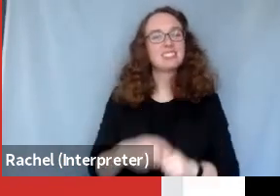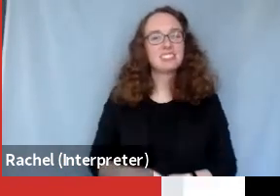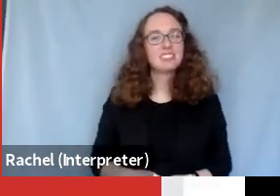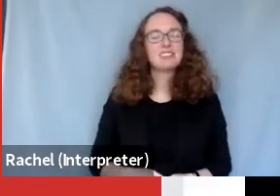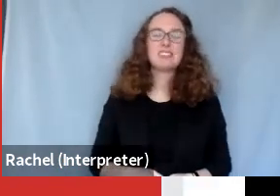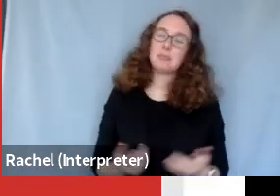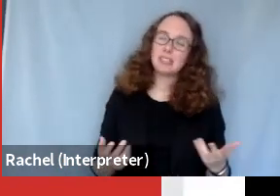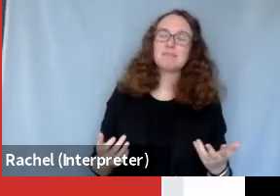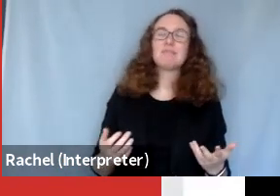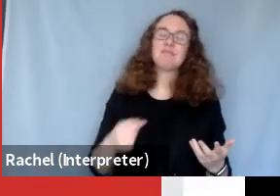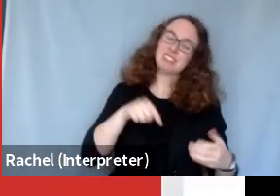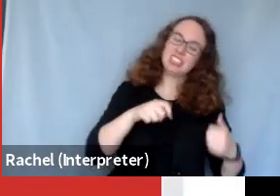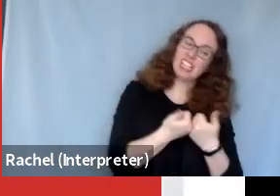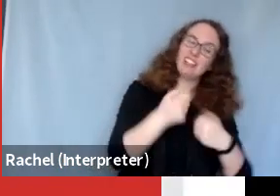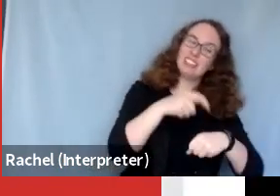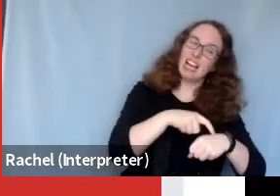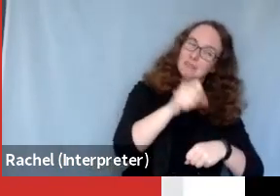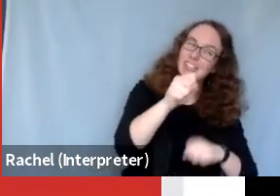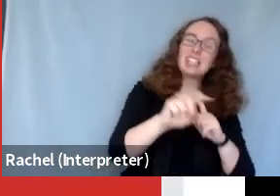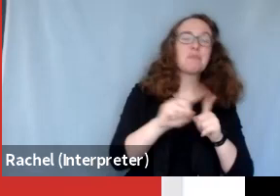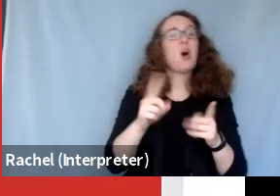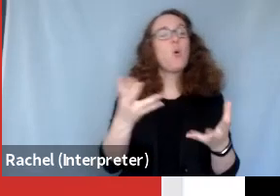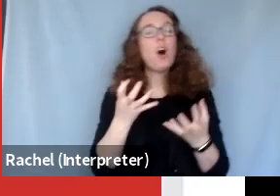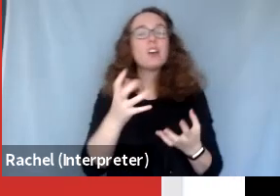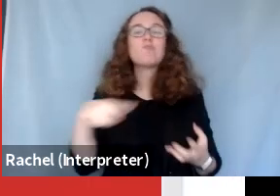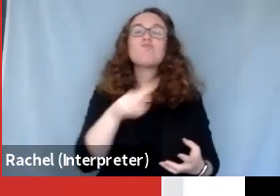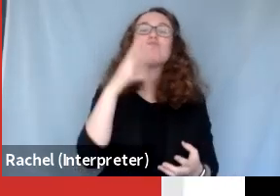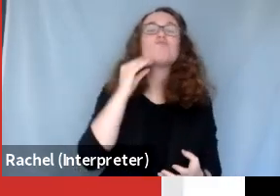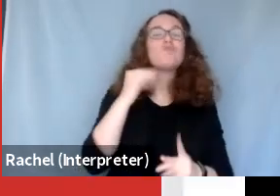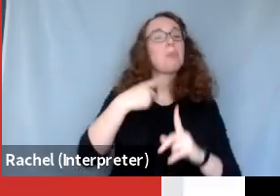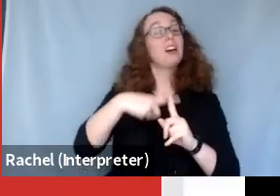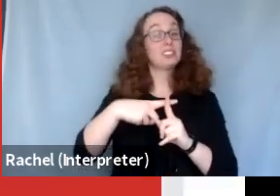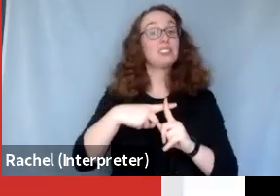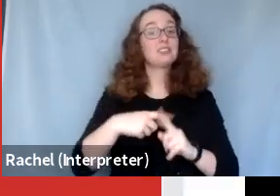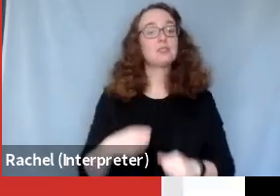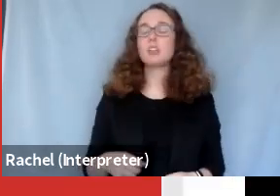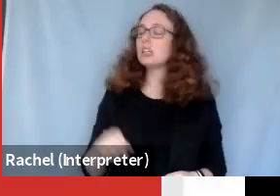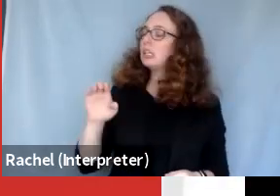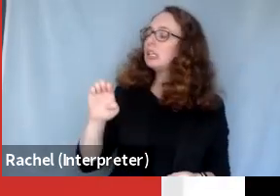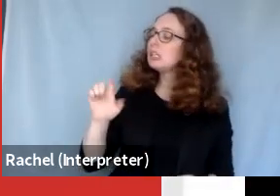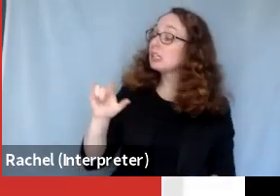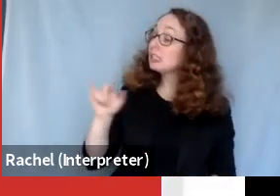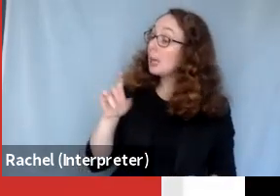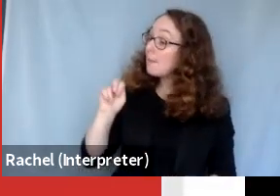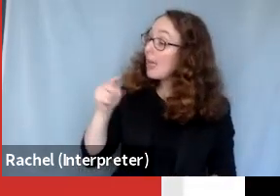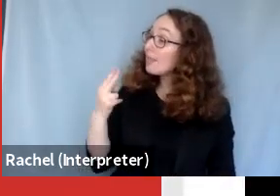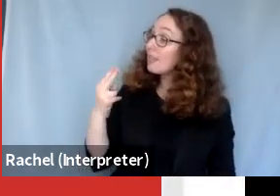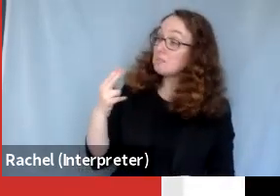challenging times, if you will. So, Elizabeth if there's questions we can open up to that now I think. Perfect, thank you